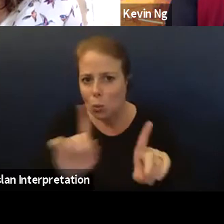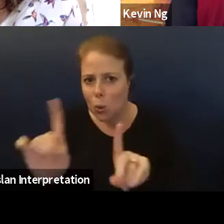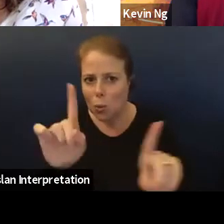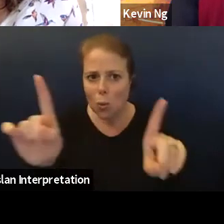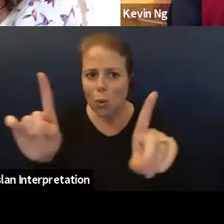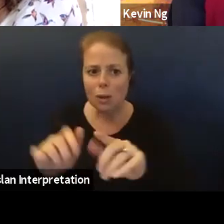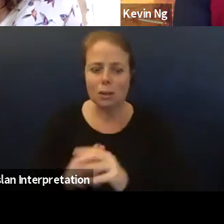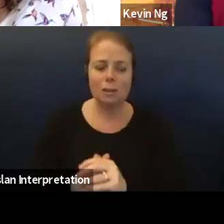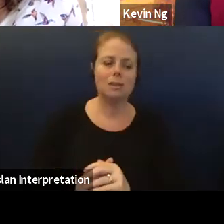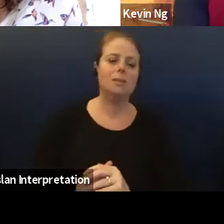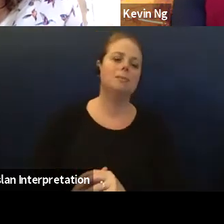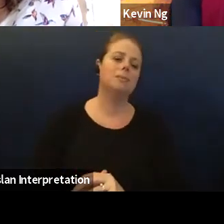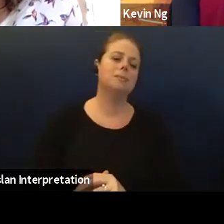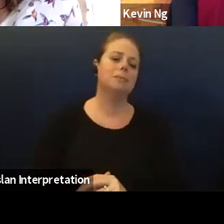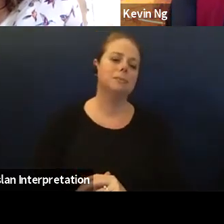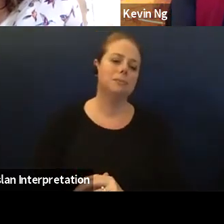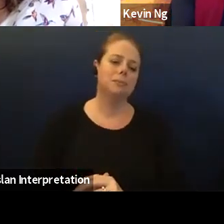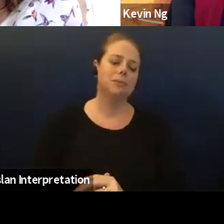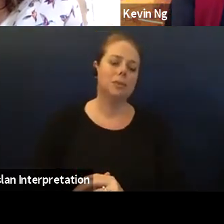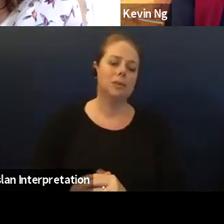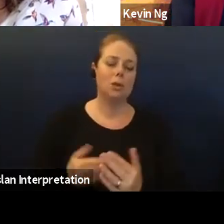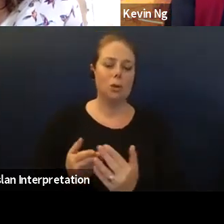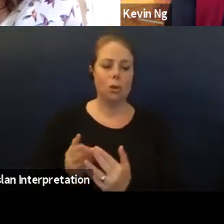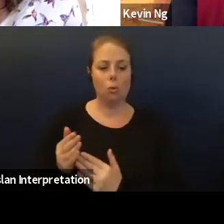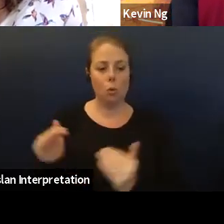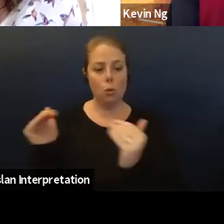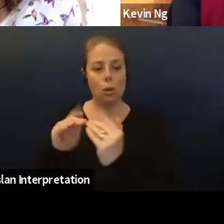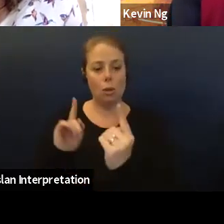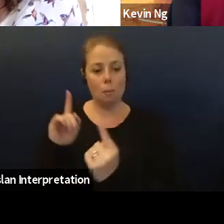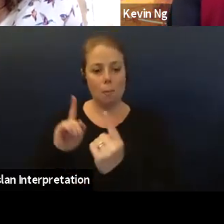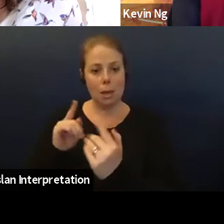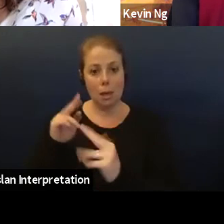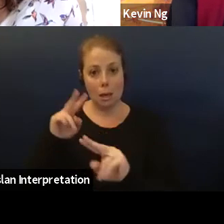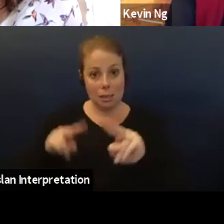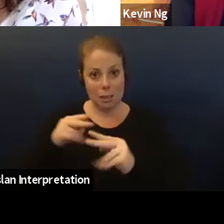peer assessment process has opened my eyes up, to go back to my previous point, of things that